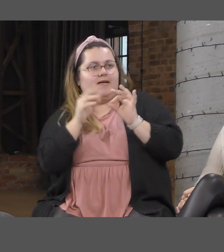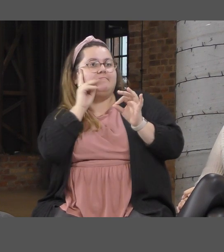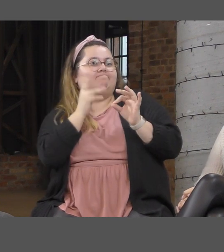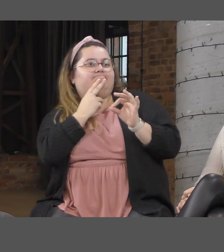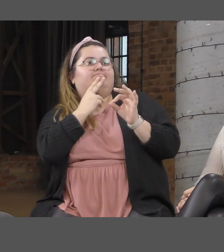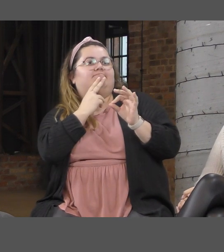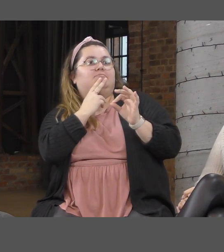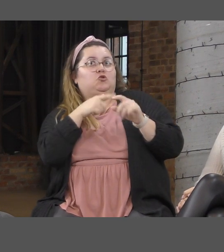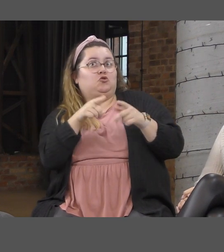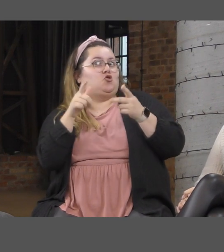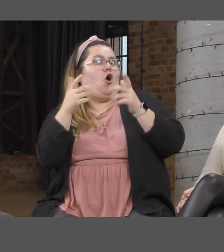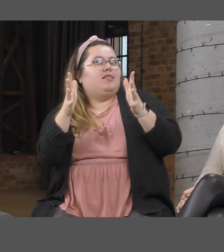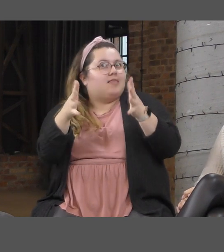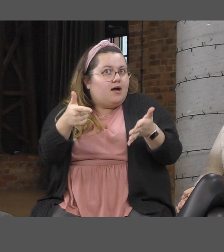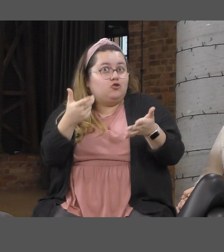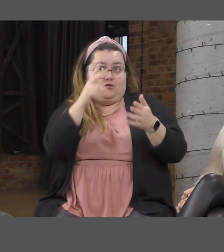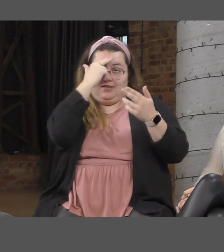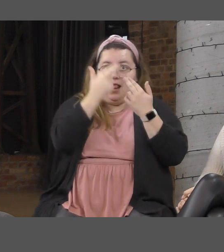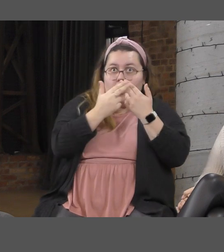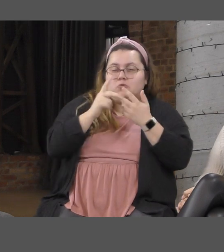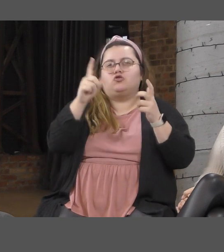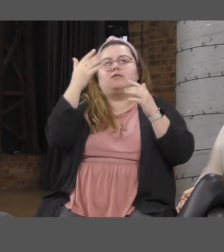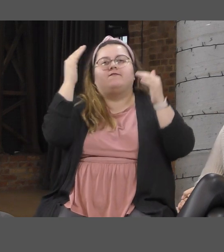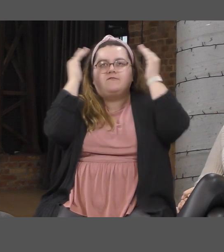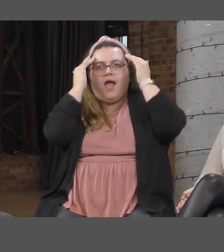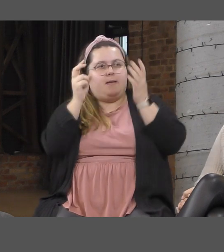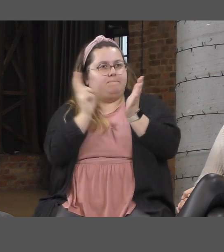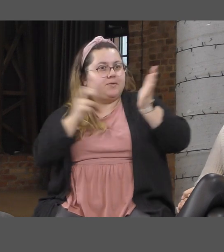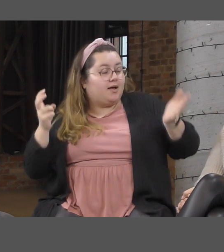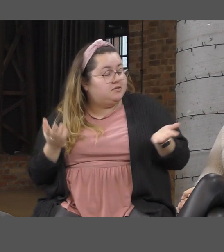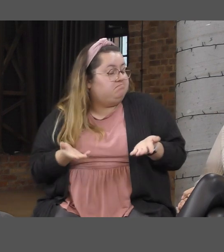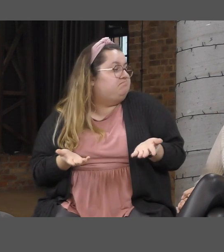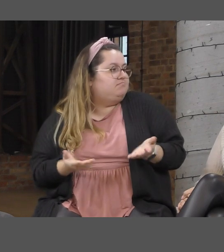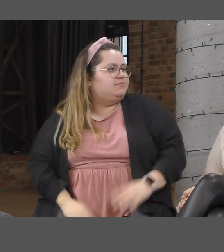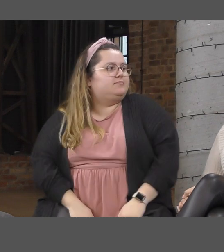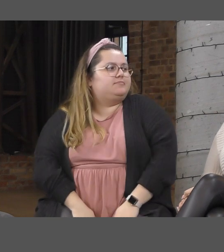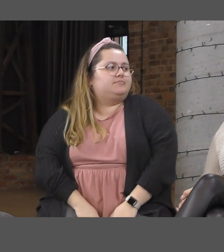or prejudice, or lack of awareness - I don't know.